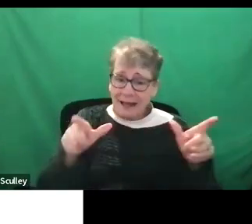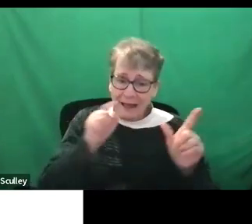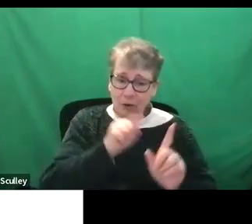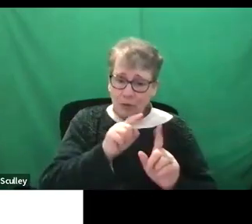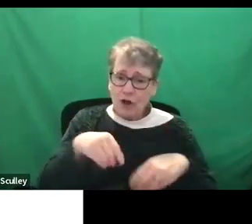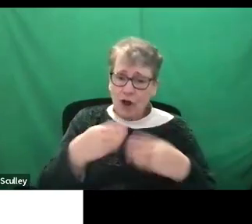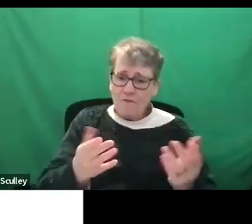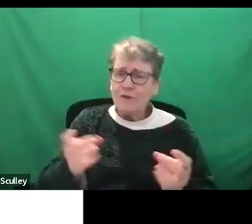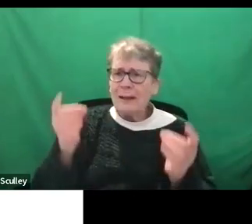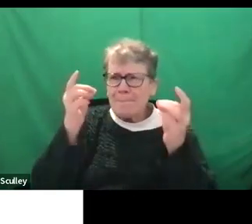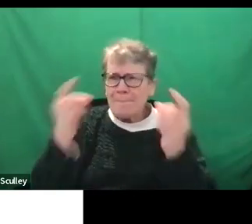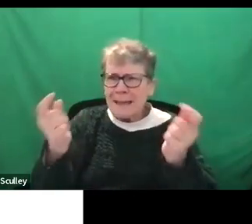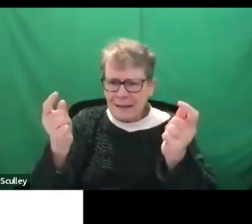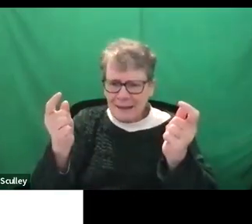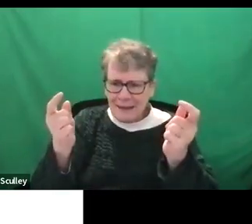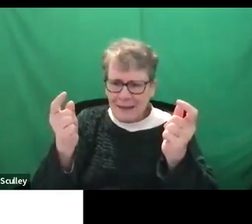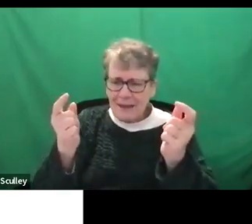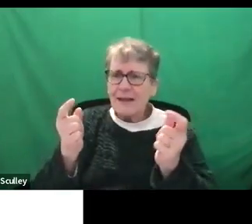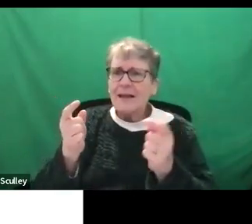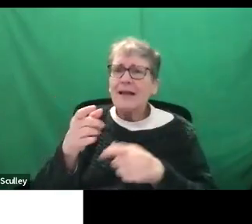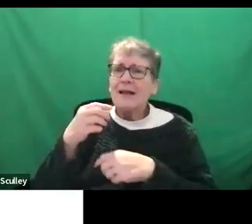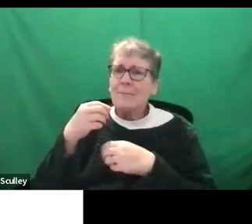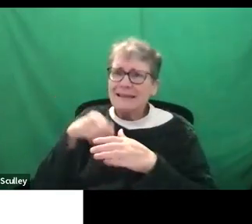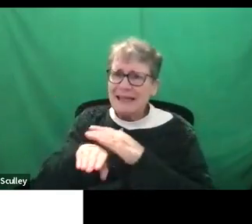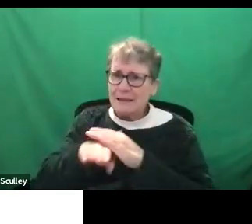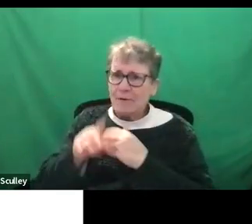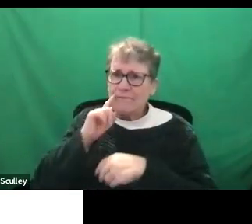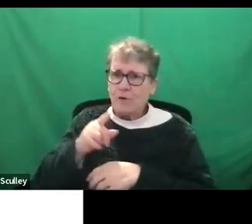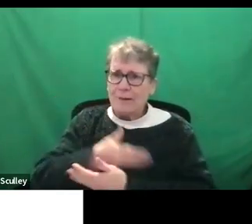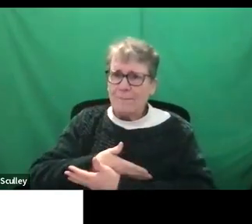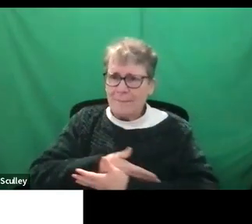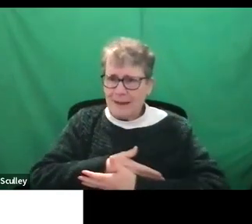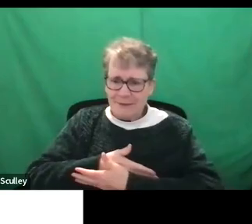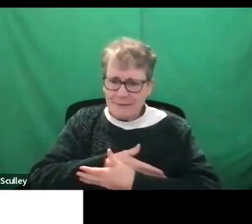that does-- still does not mean that they have access to communication.